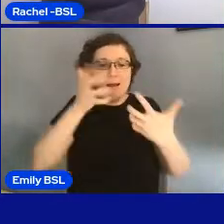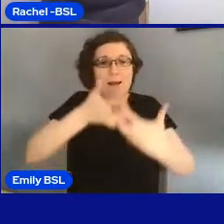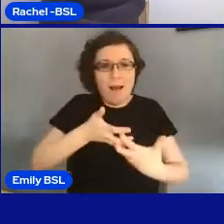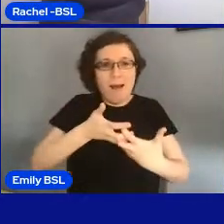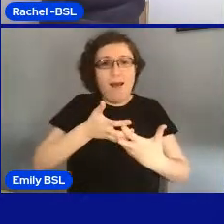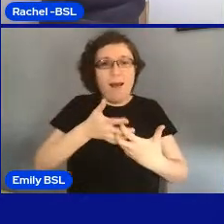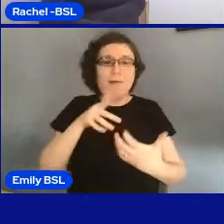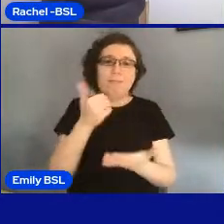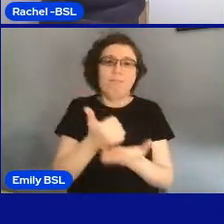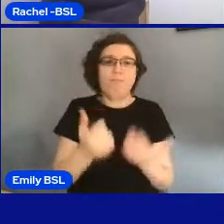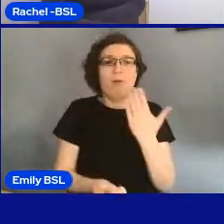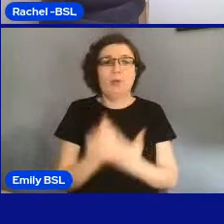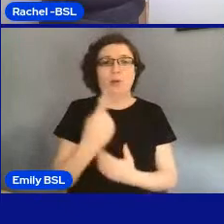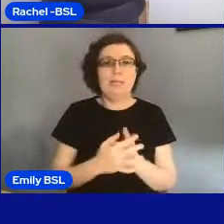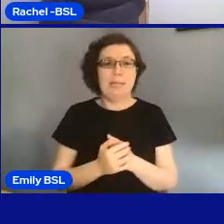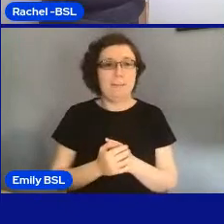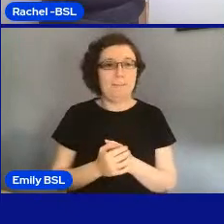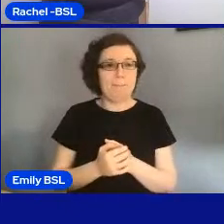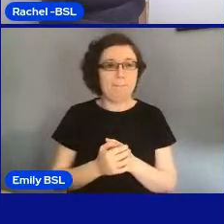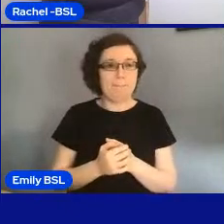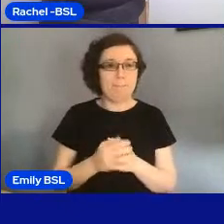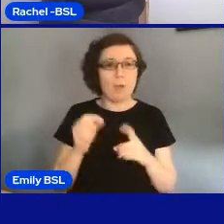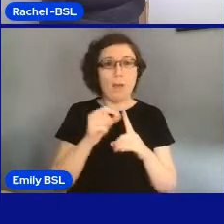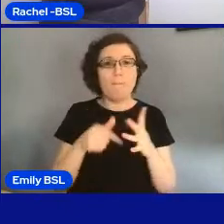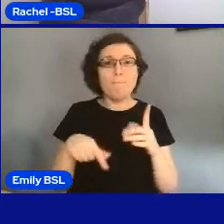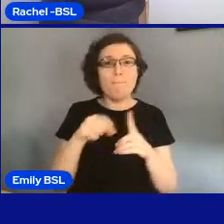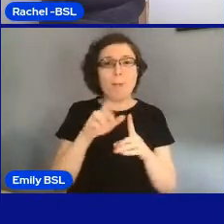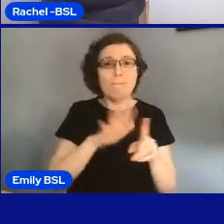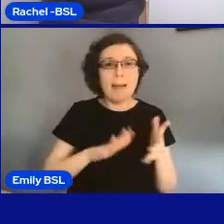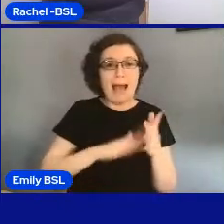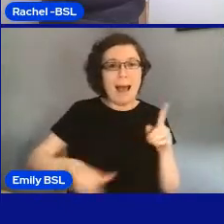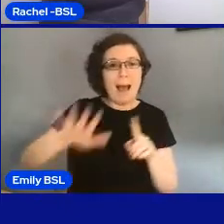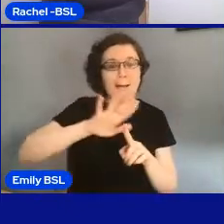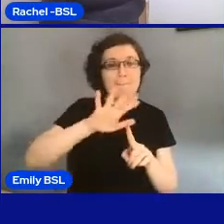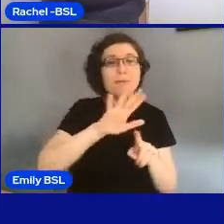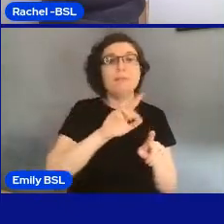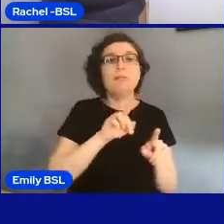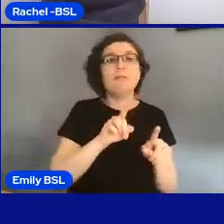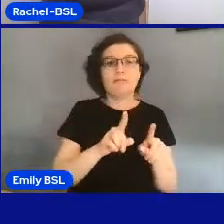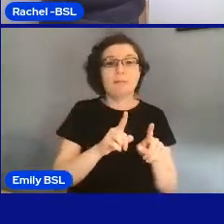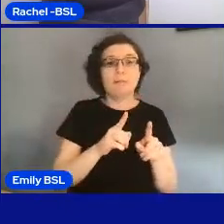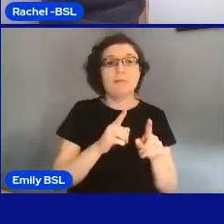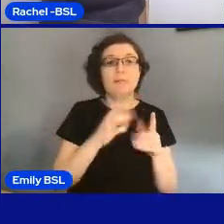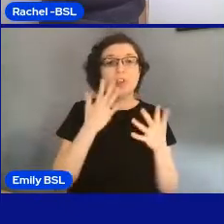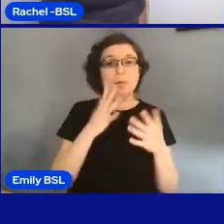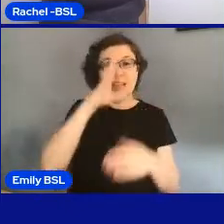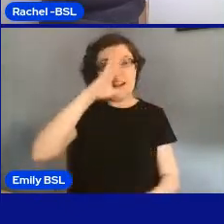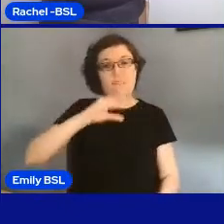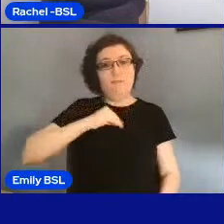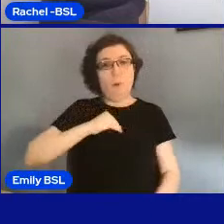To be able to kind of poll that showed understanding and realise something like PopMap was a great opportunity.